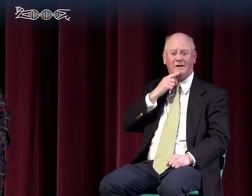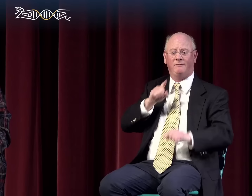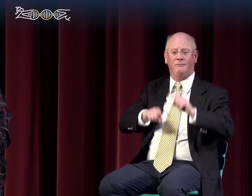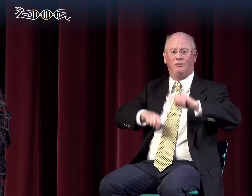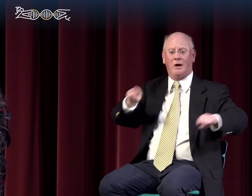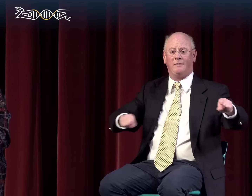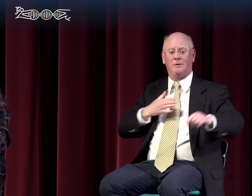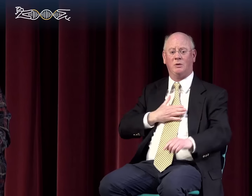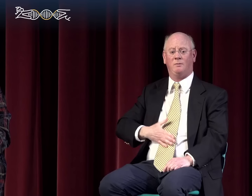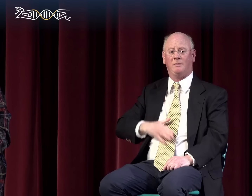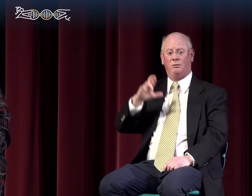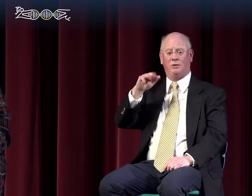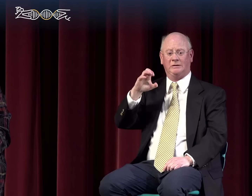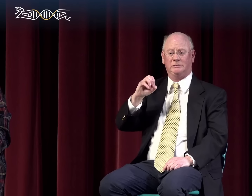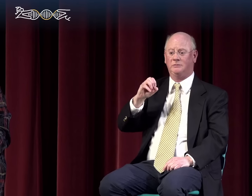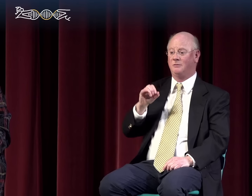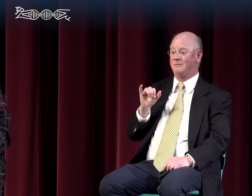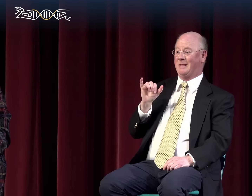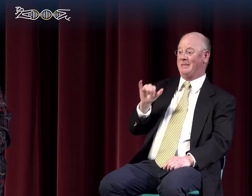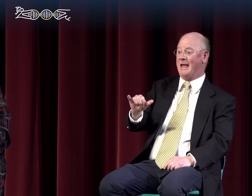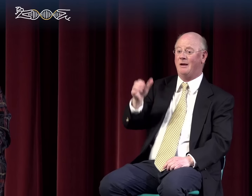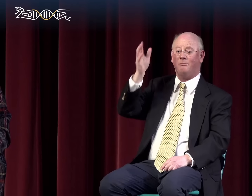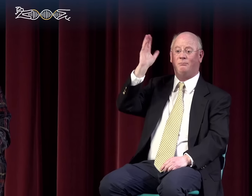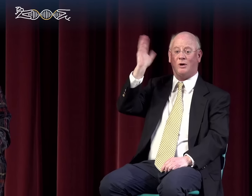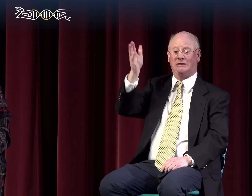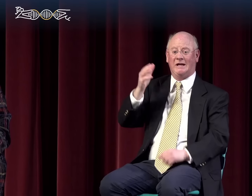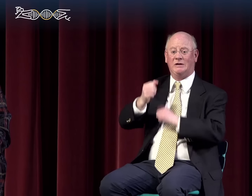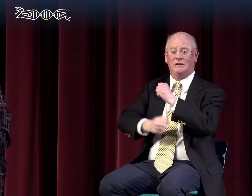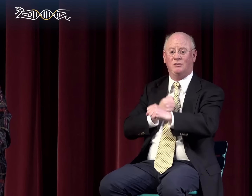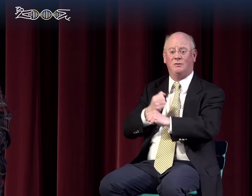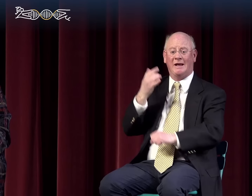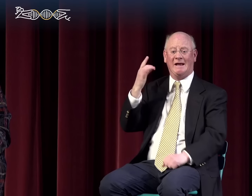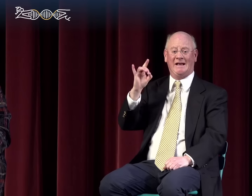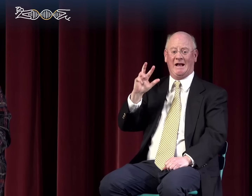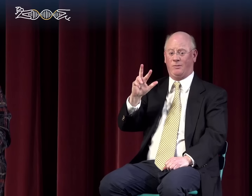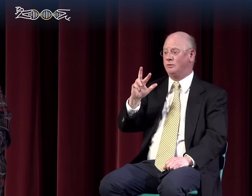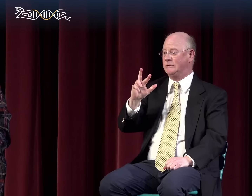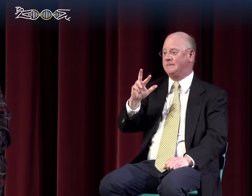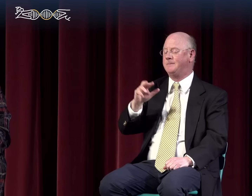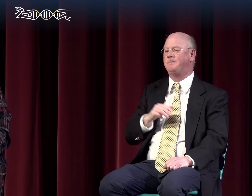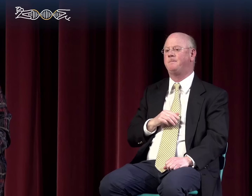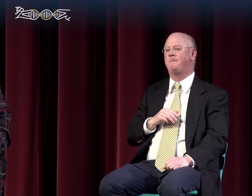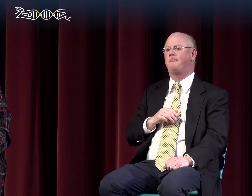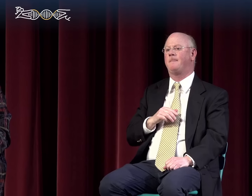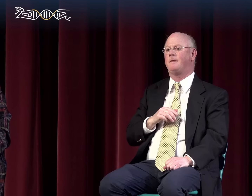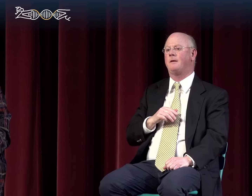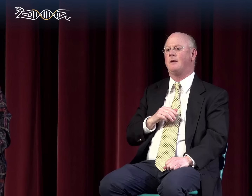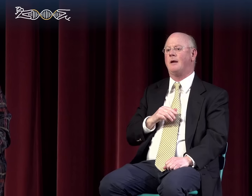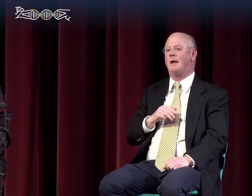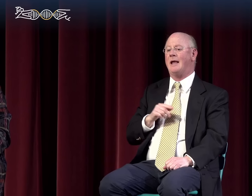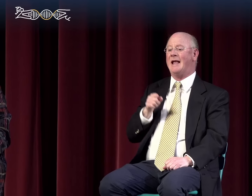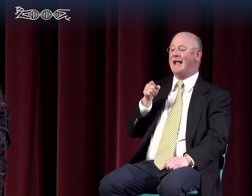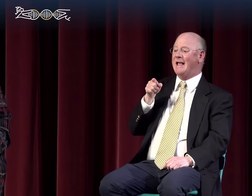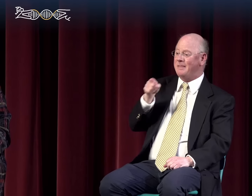variety of human race that presentation came about 1883 and that